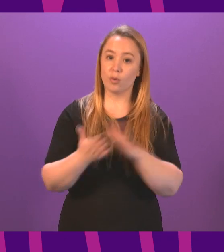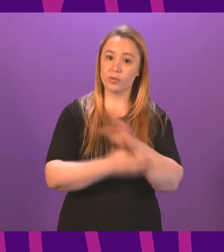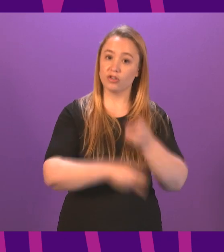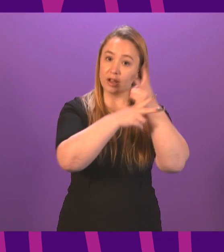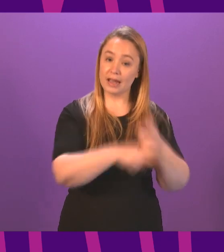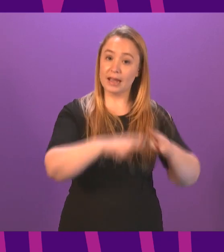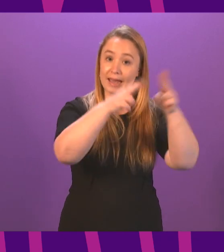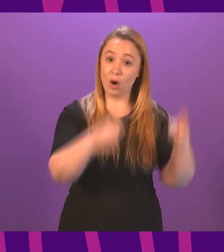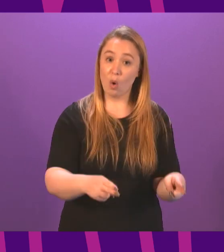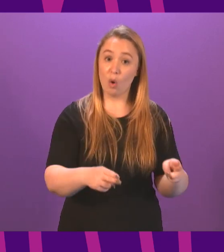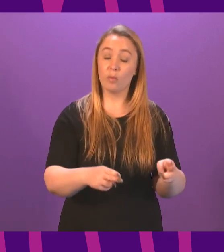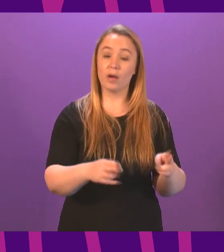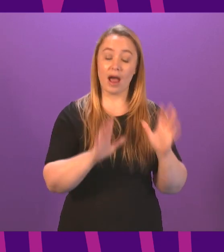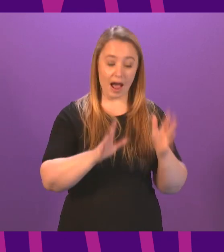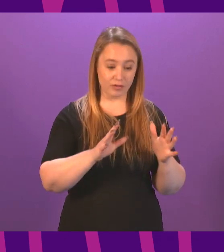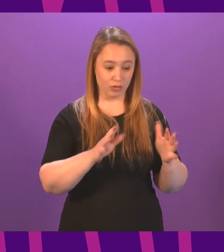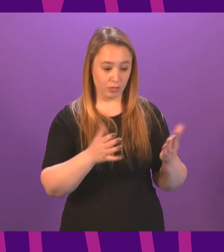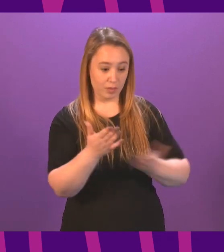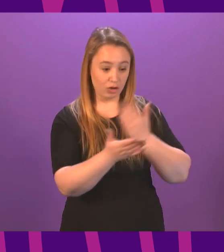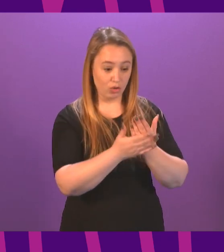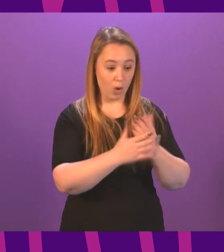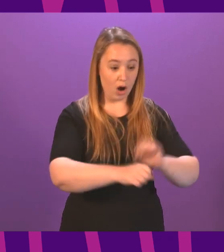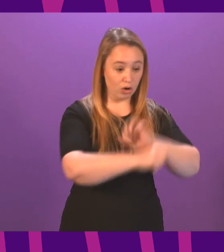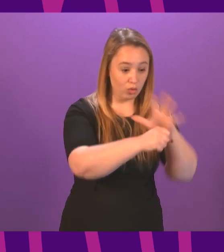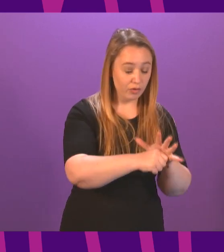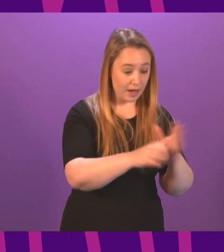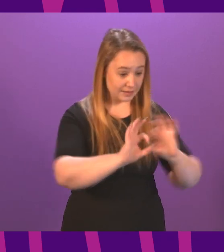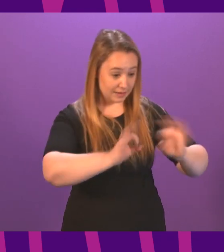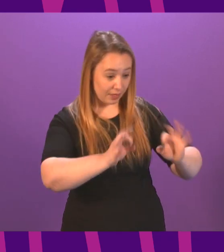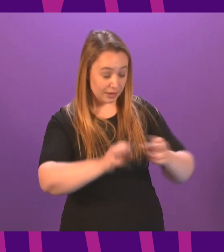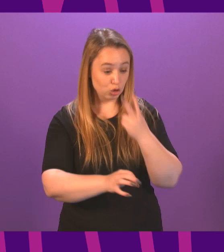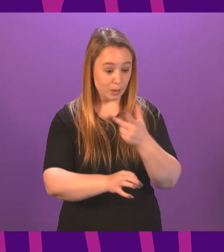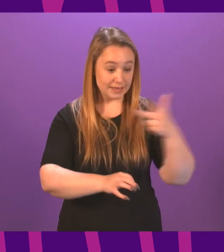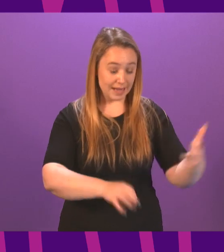of the last Covid case for 28 days. Last night, I was contacted by a member of a family whose